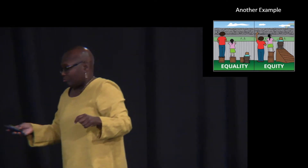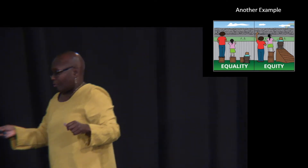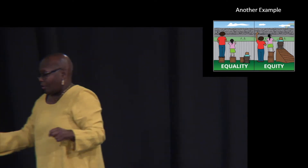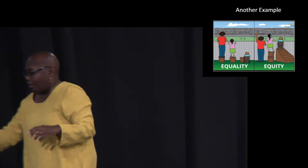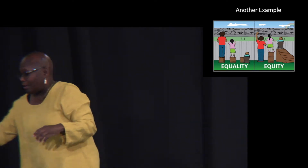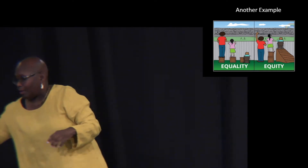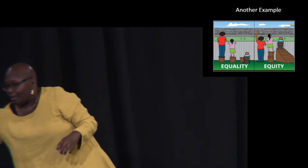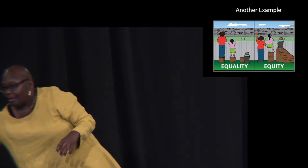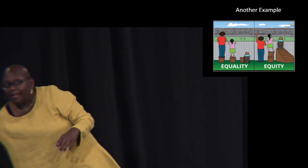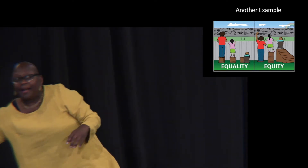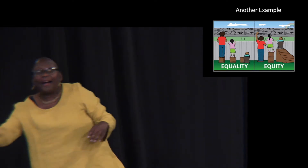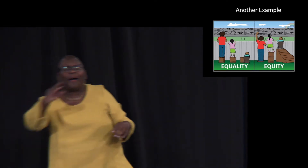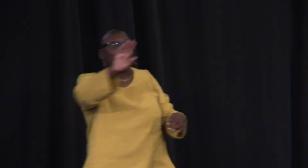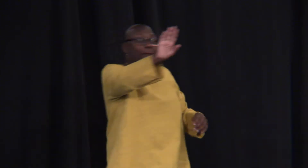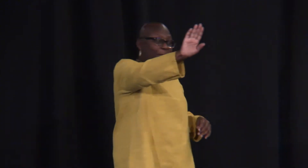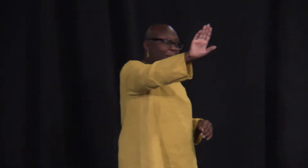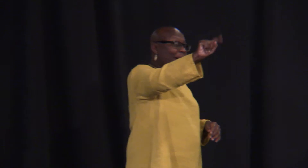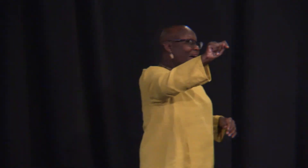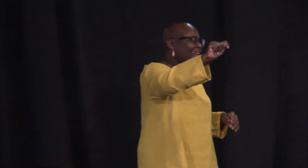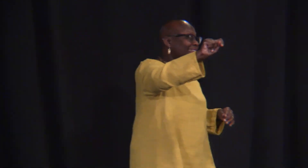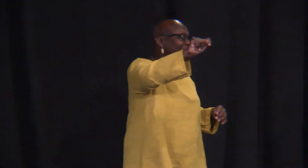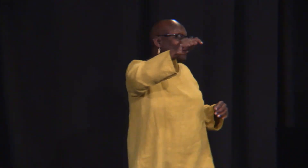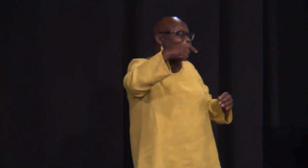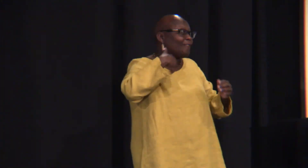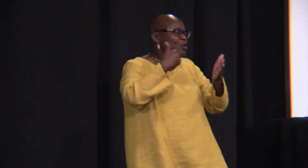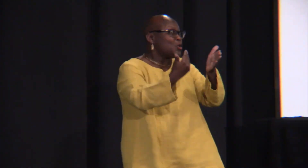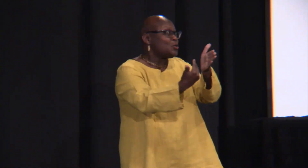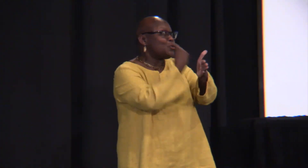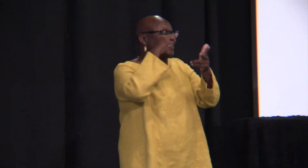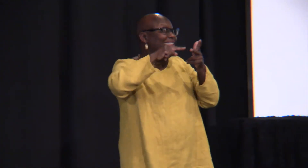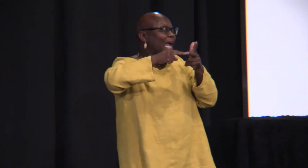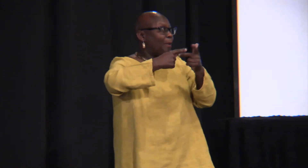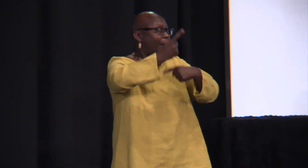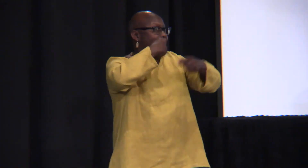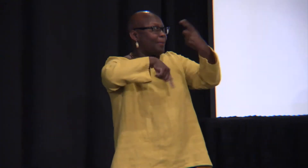equal for all students like in the first image?